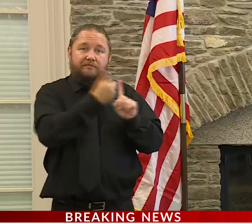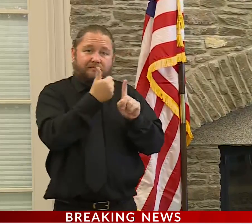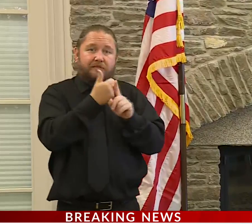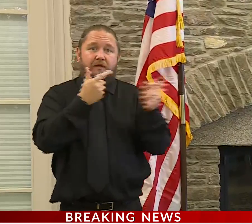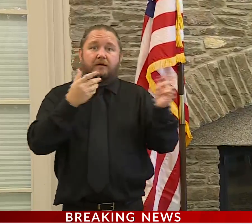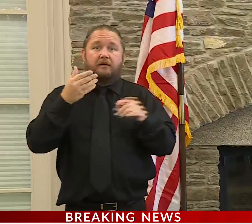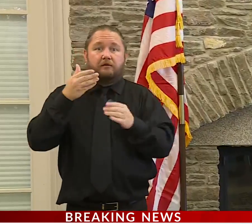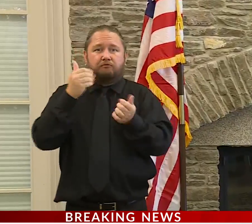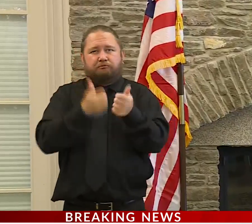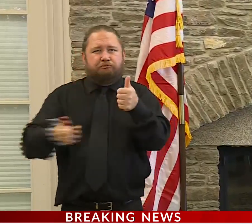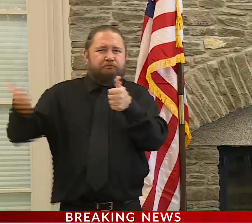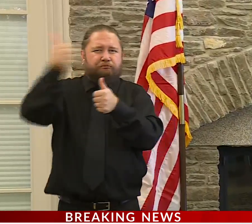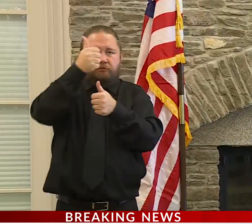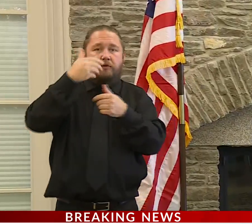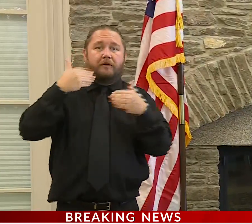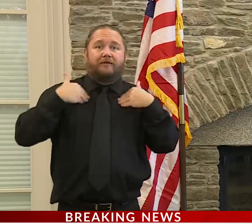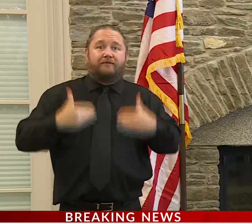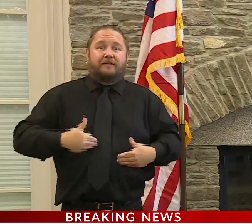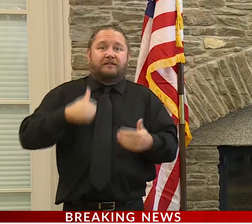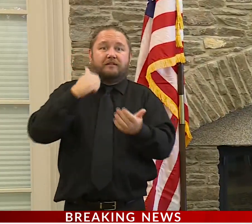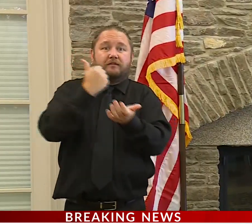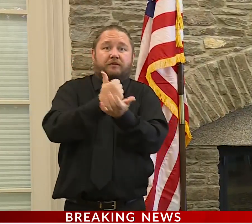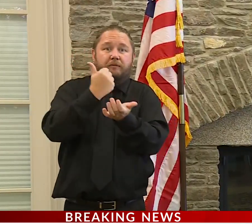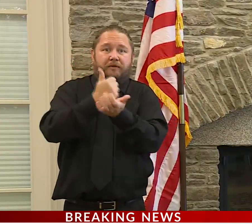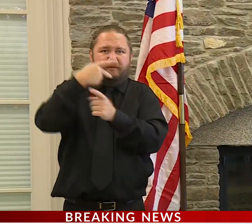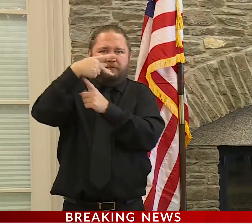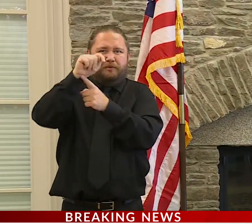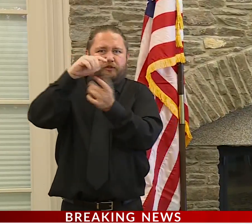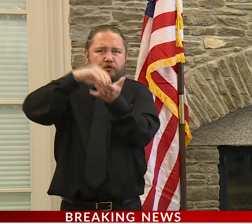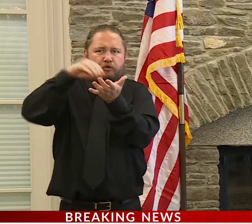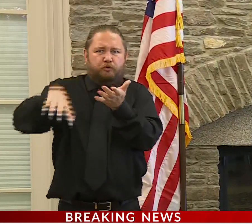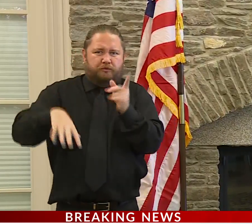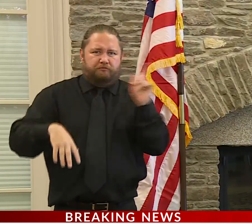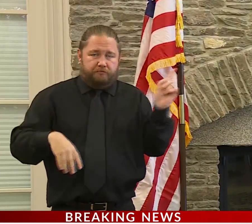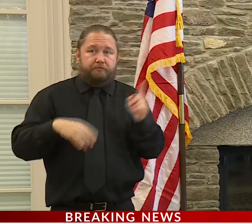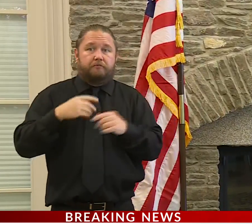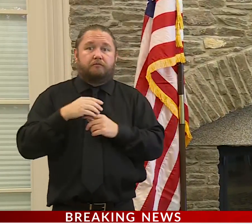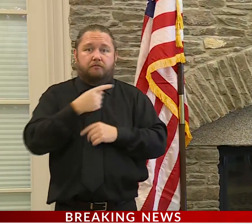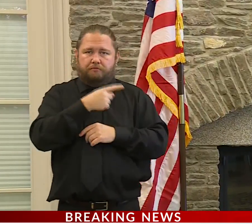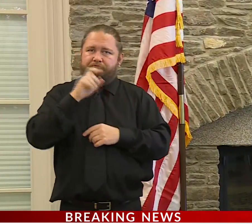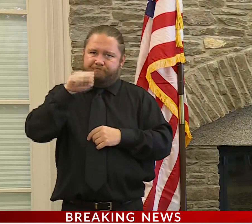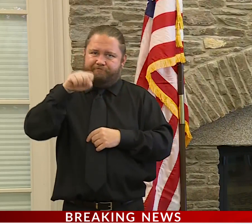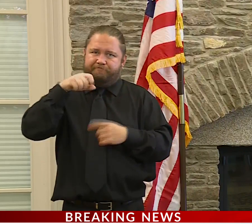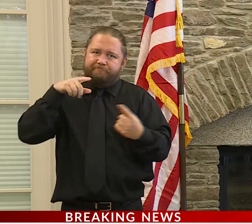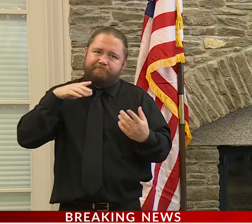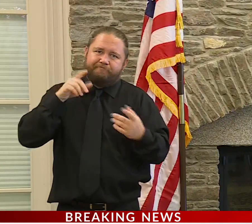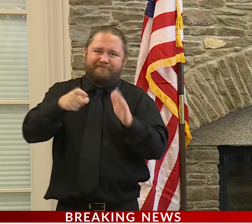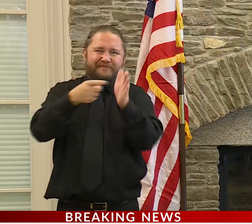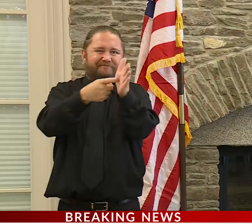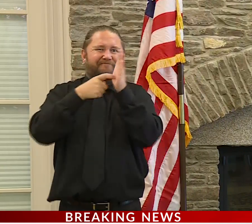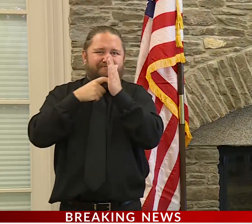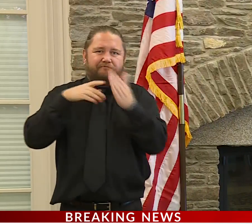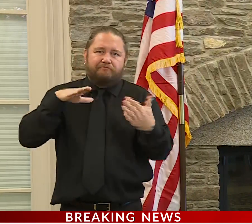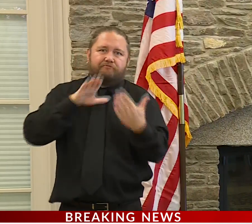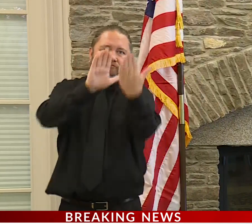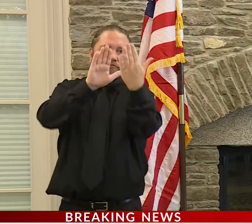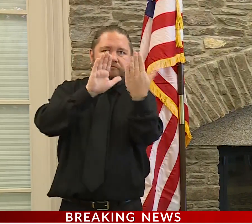PHYSICAL THERAPY STUDENT. IT'S SO IMPORTANT FOR US TO HAVE IN-PERSON CLASSES AND BY YOUR